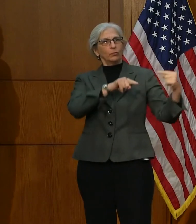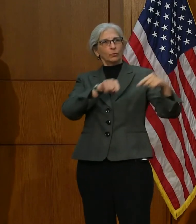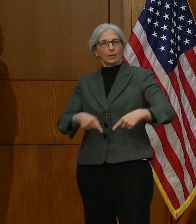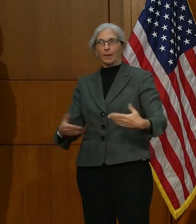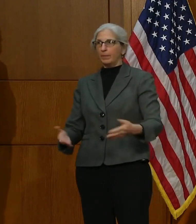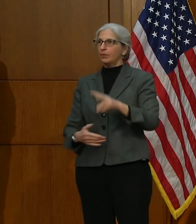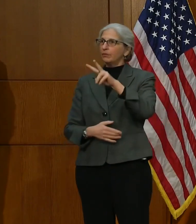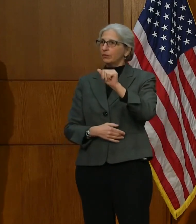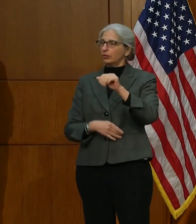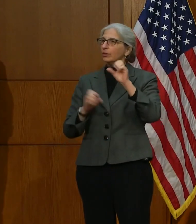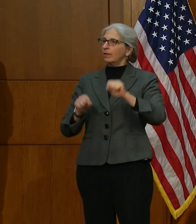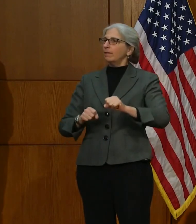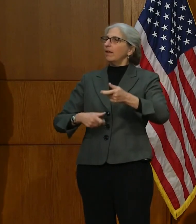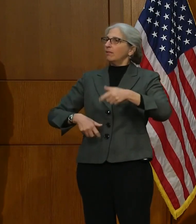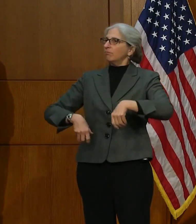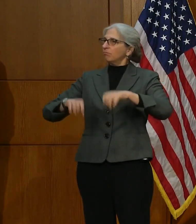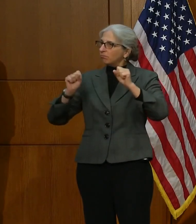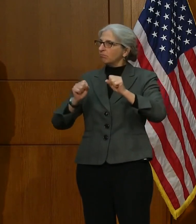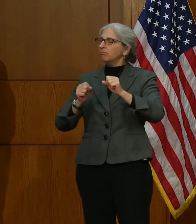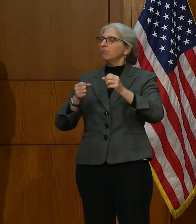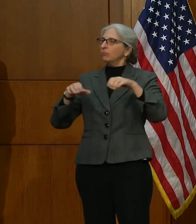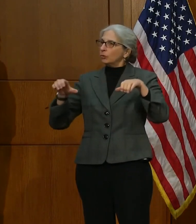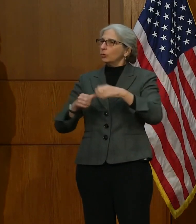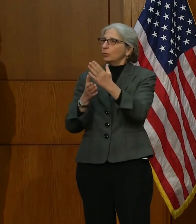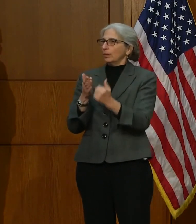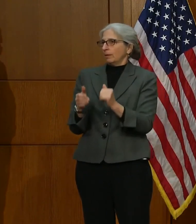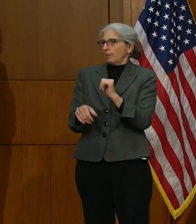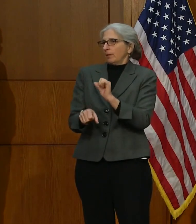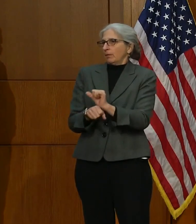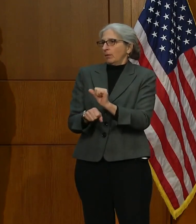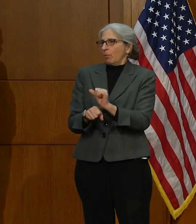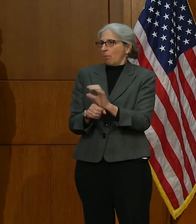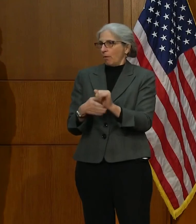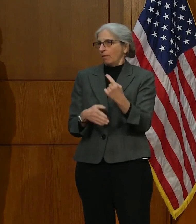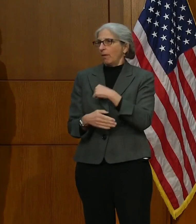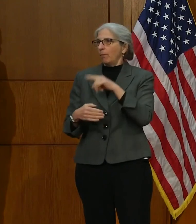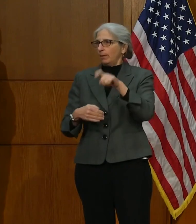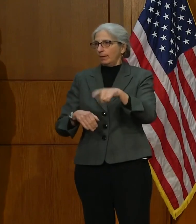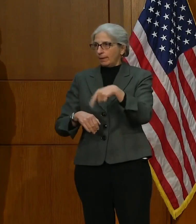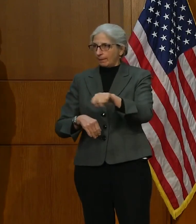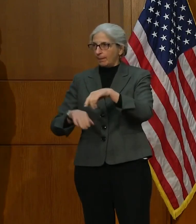GUARDSMEN BACK IN IN VIRGINIA SO THAT THEY CAN FOCUS ON SOME OF THESE JOBS THAT AT HAND. SO,